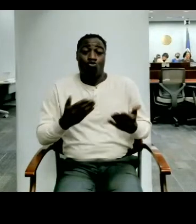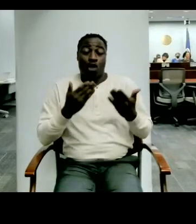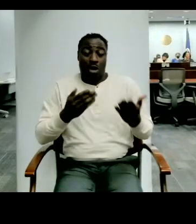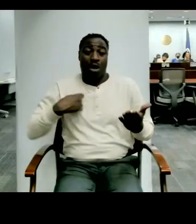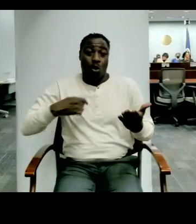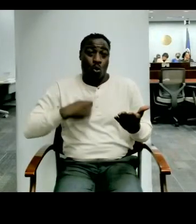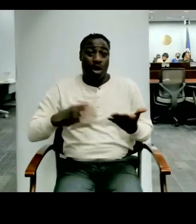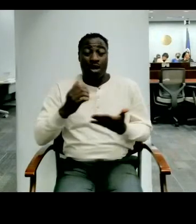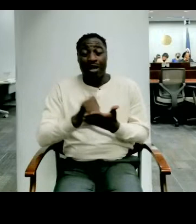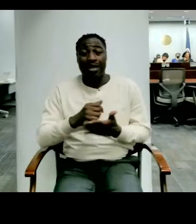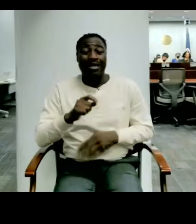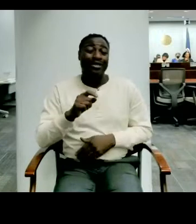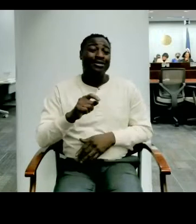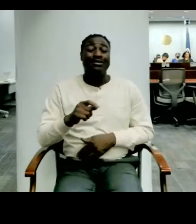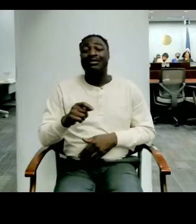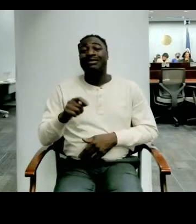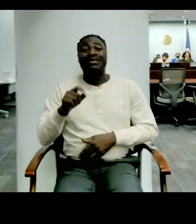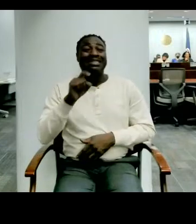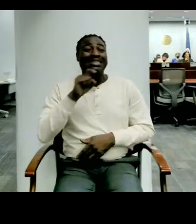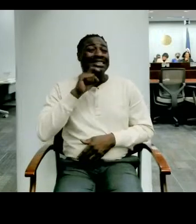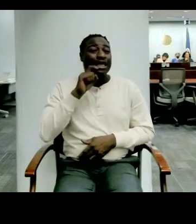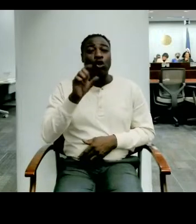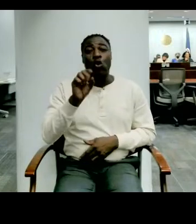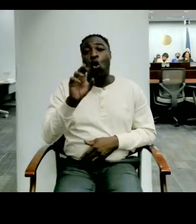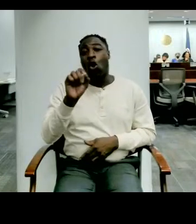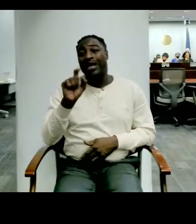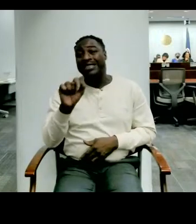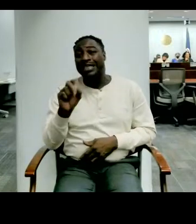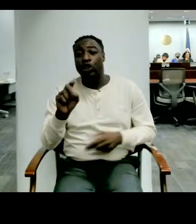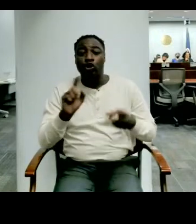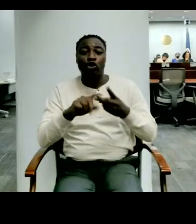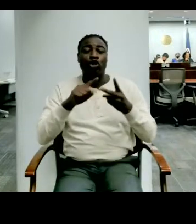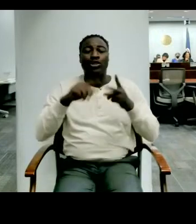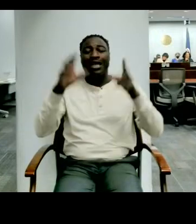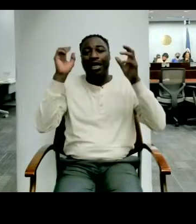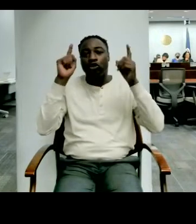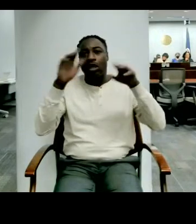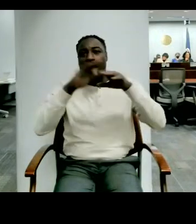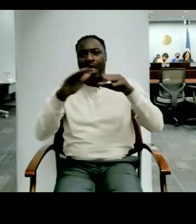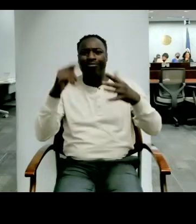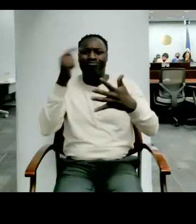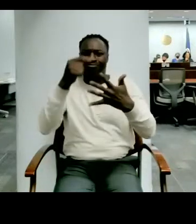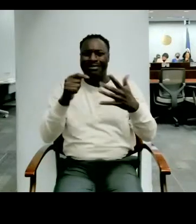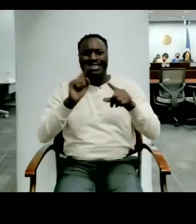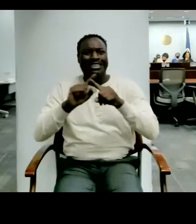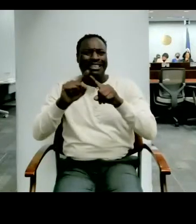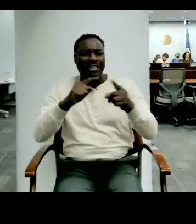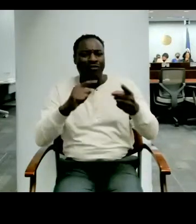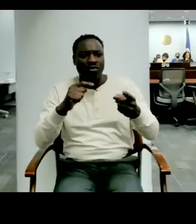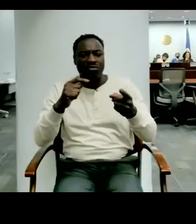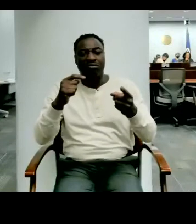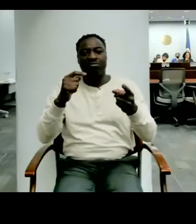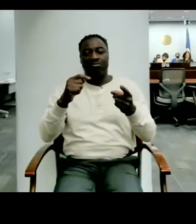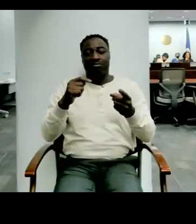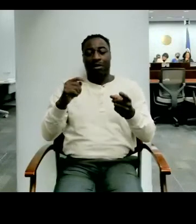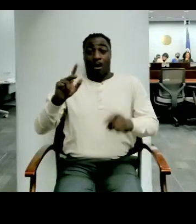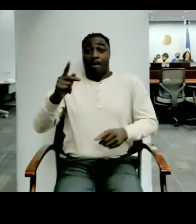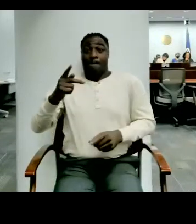sexual orientation, a vast amount of data that many employers to begin with may not even maintain